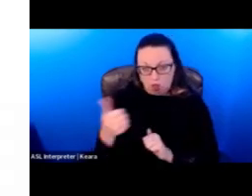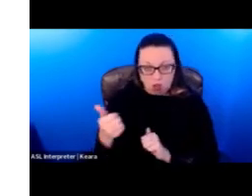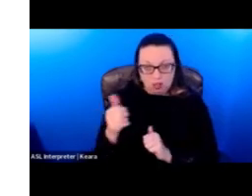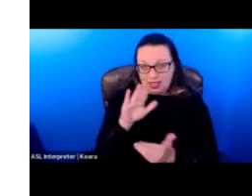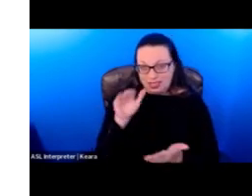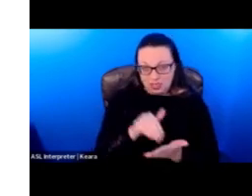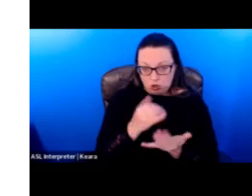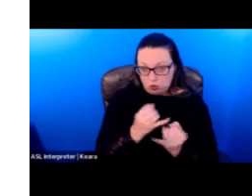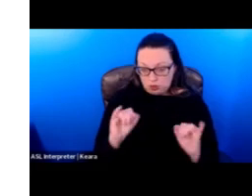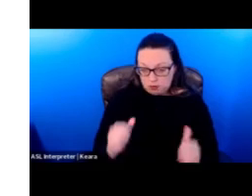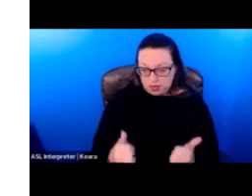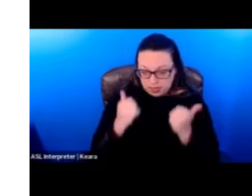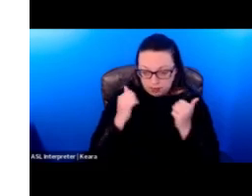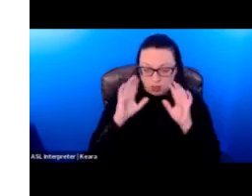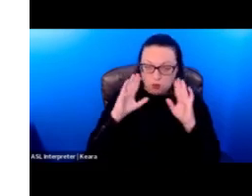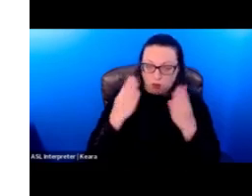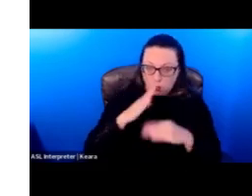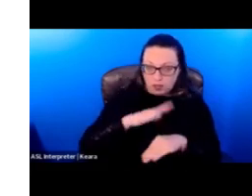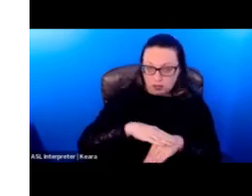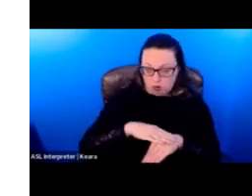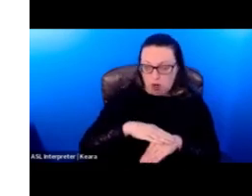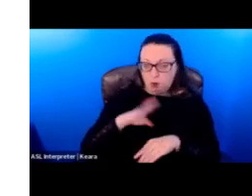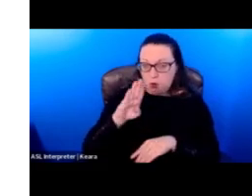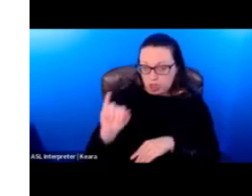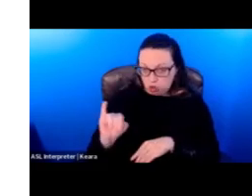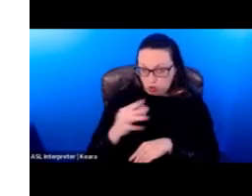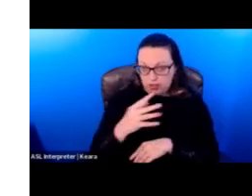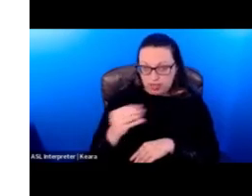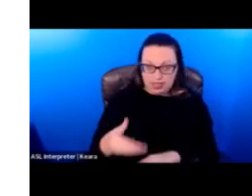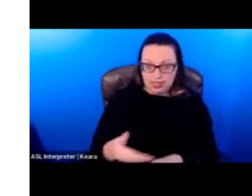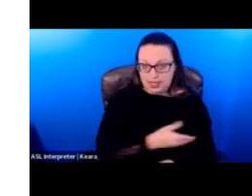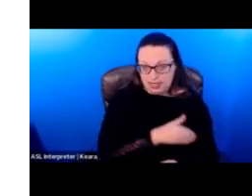the focus in on brain injury, and enhancing employment for for